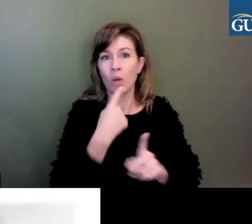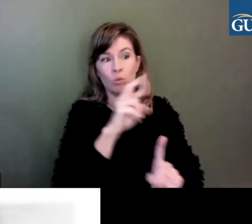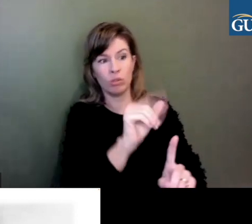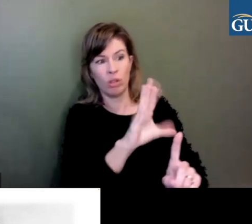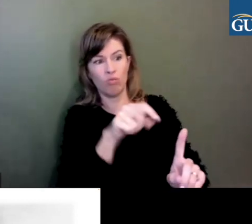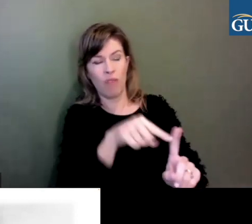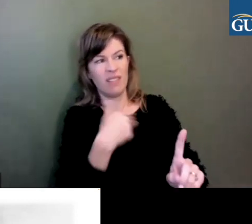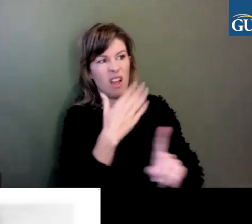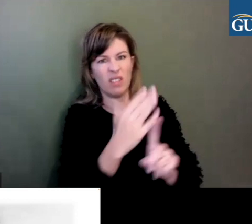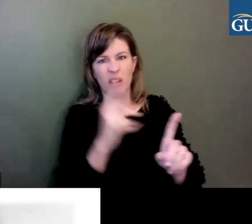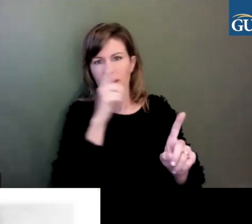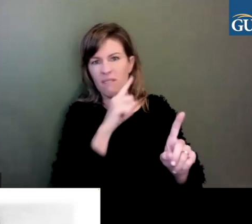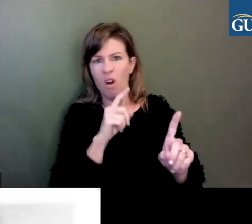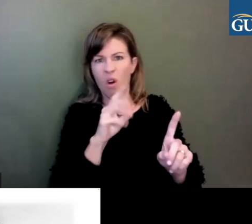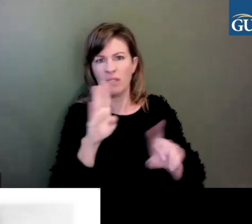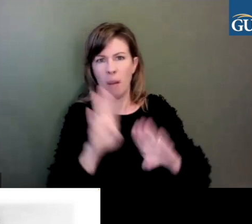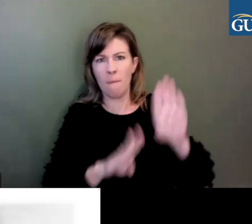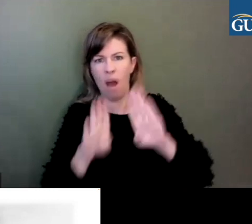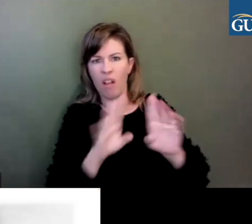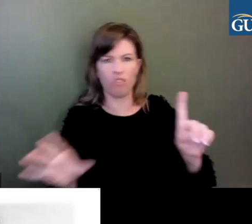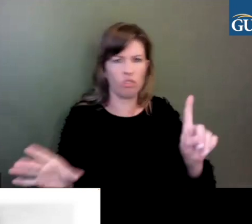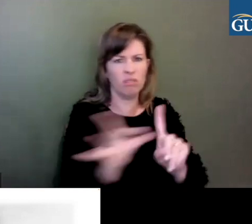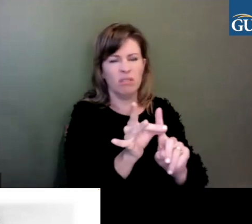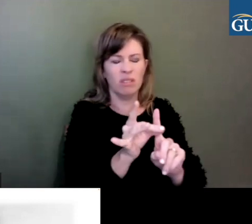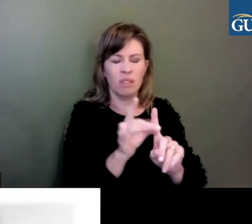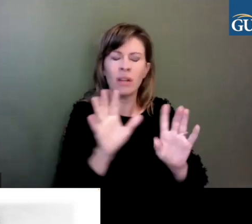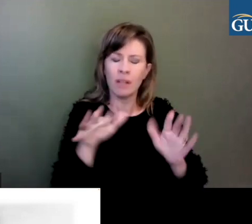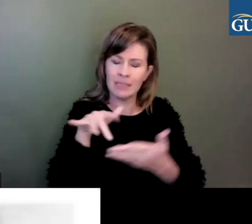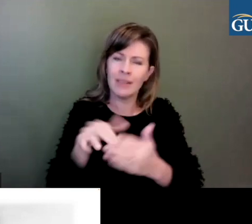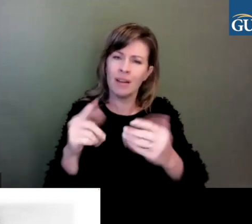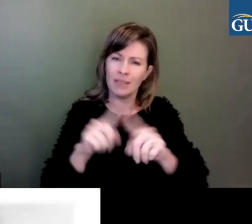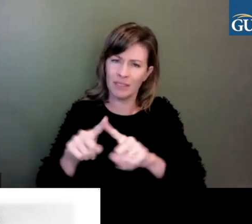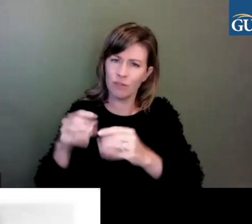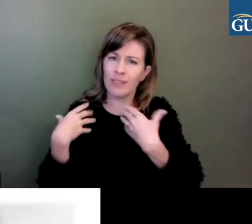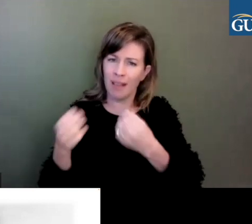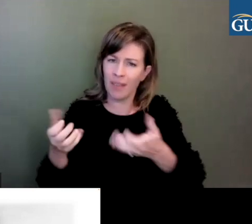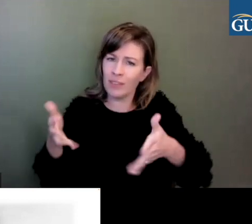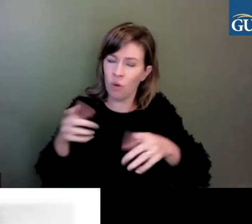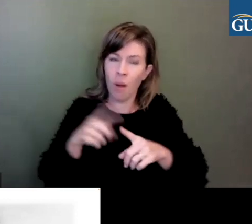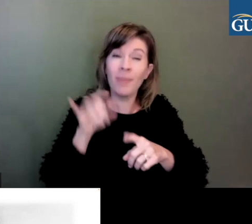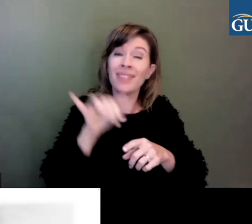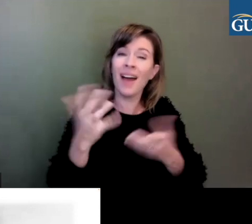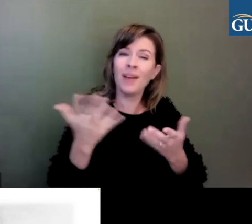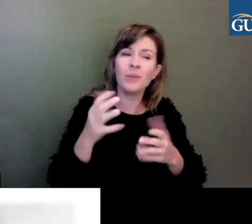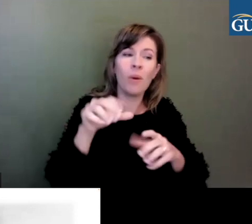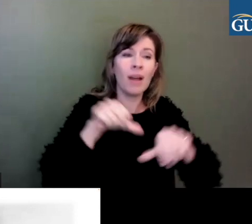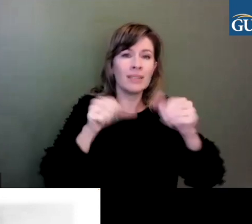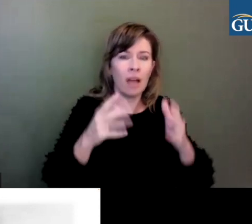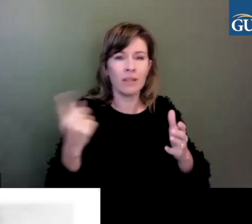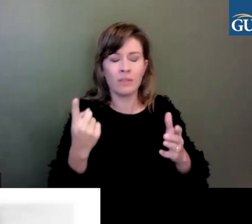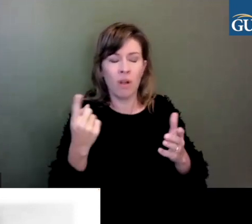disparities in health. And he says this is kind of question that scientists are always teetering with. Actually